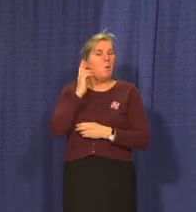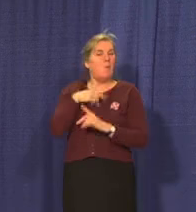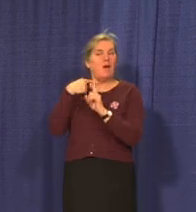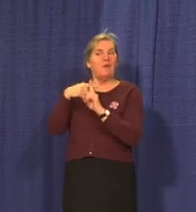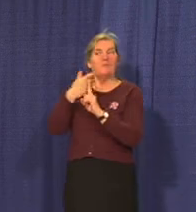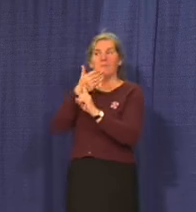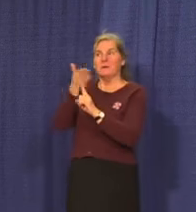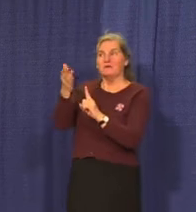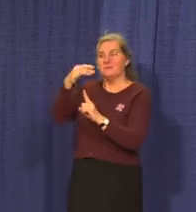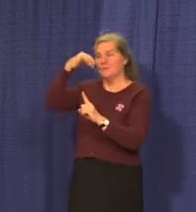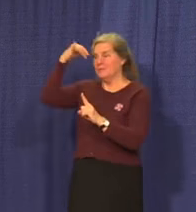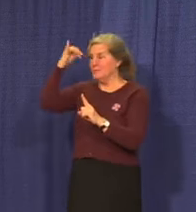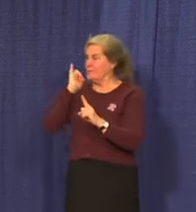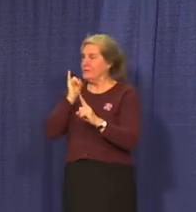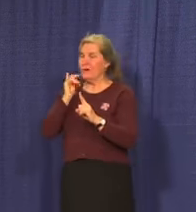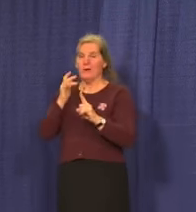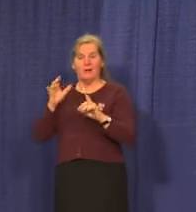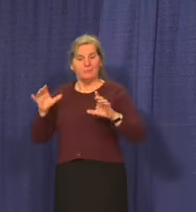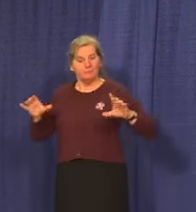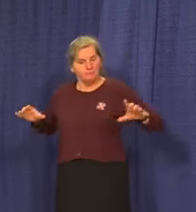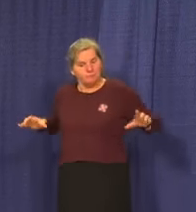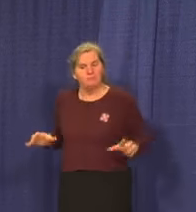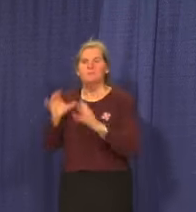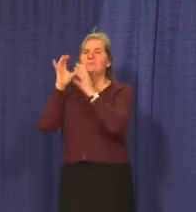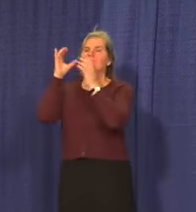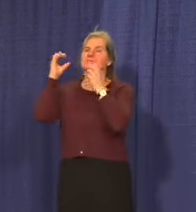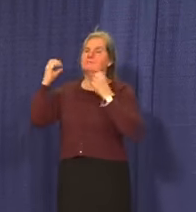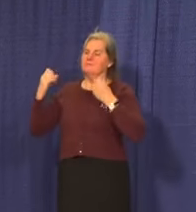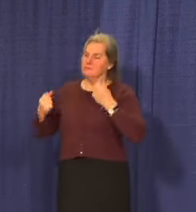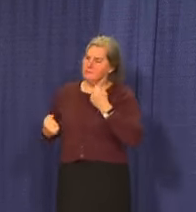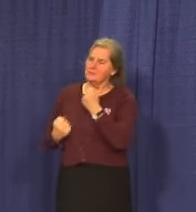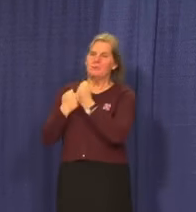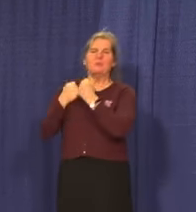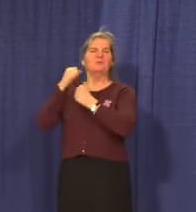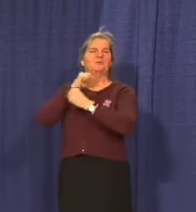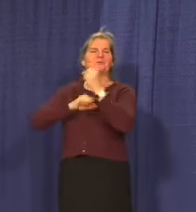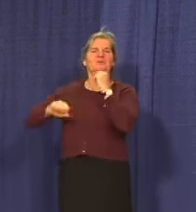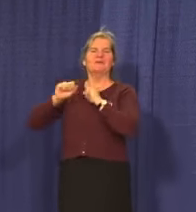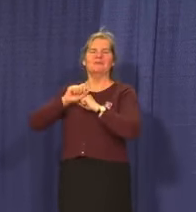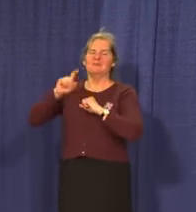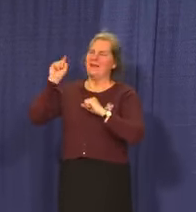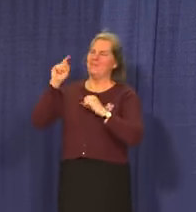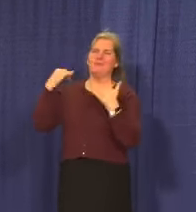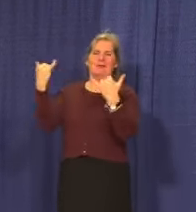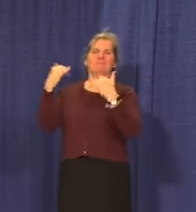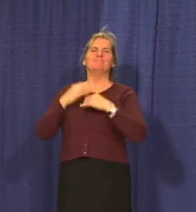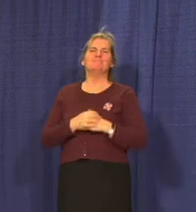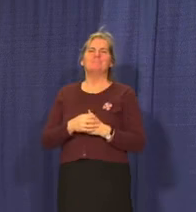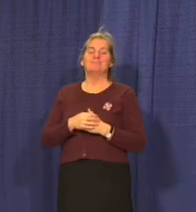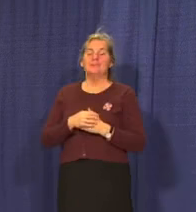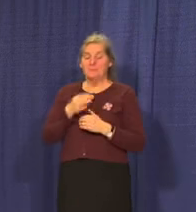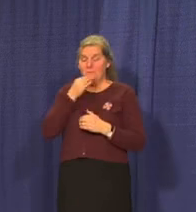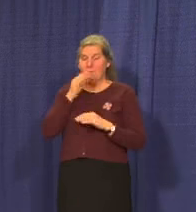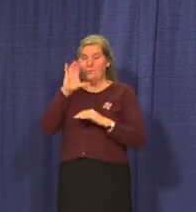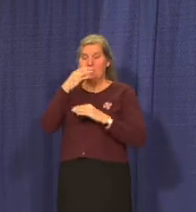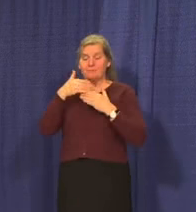NEEDS TO SHINE NOW MORE THAN EVER. I THINK THAT IS REALLY IMPORTANT COMING INTO THE HOLIDAY SEASON.